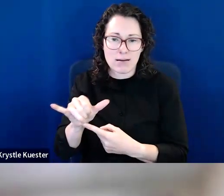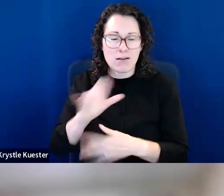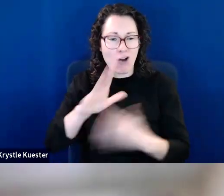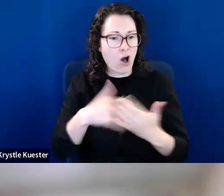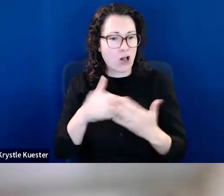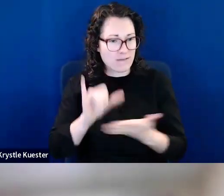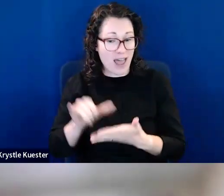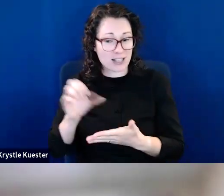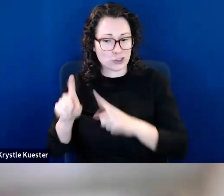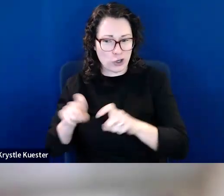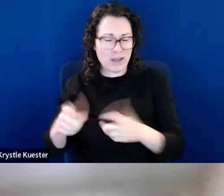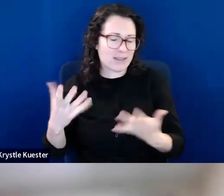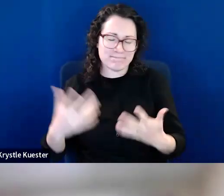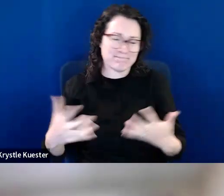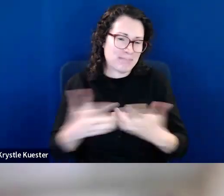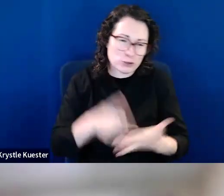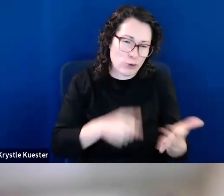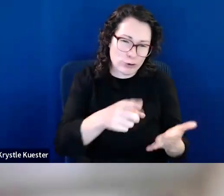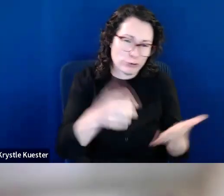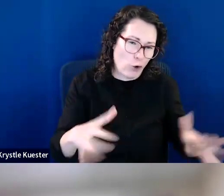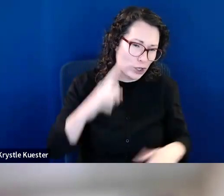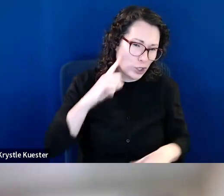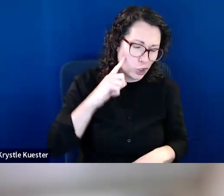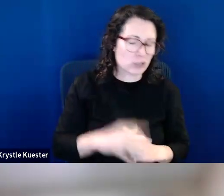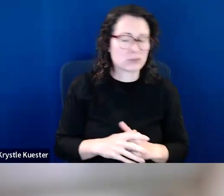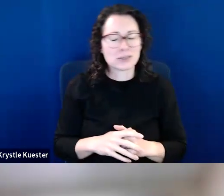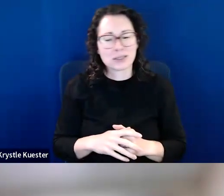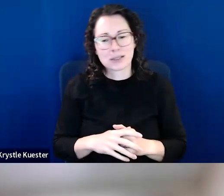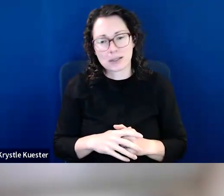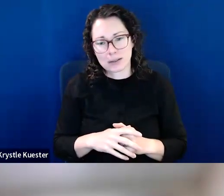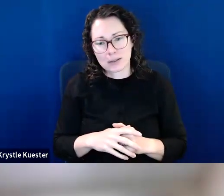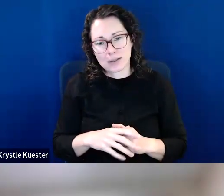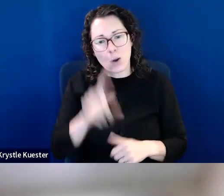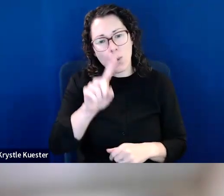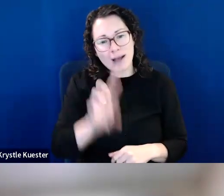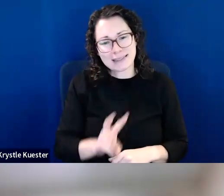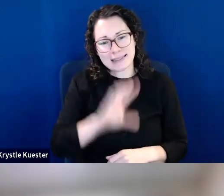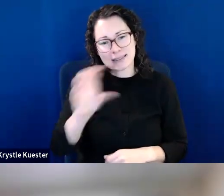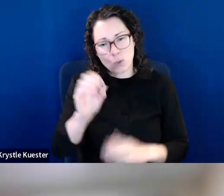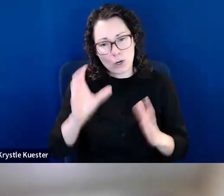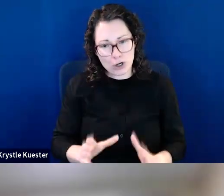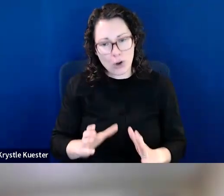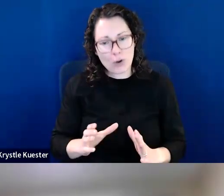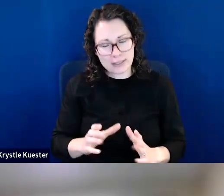with what you've already heard. Um people uh about one in six Oregonians from a survey that we did in